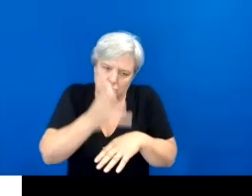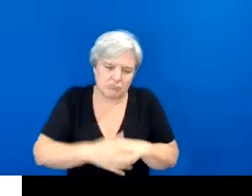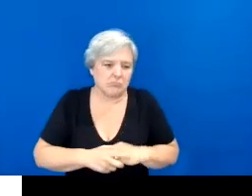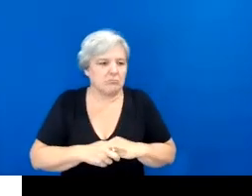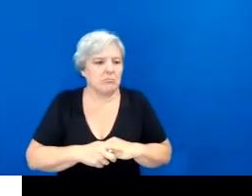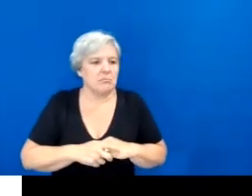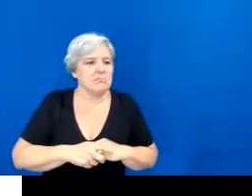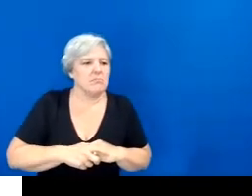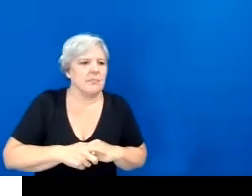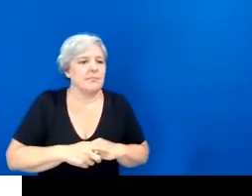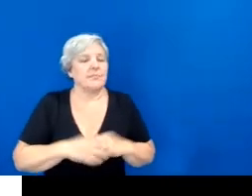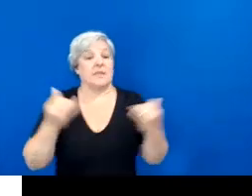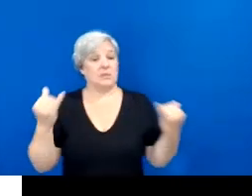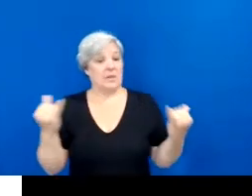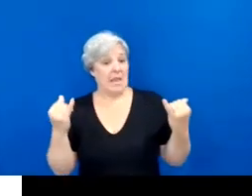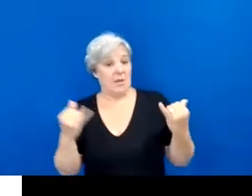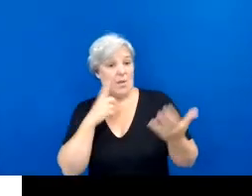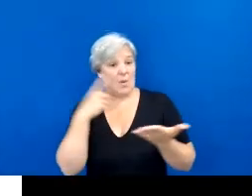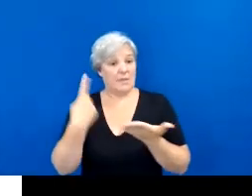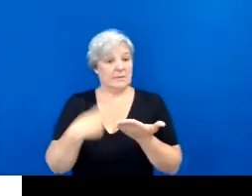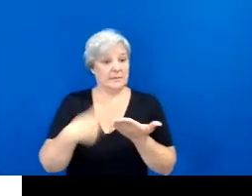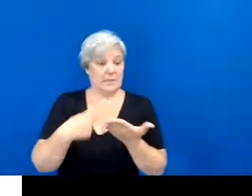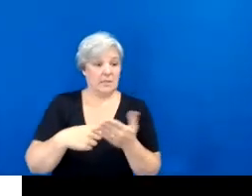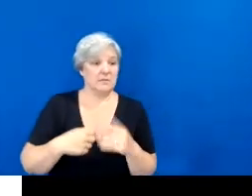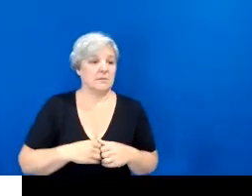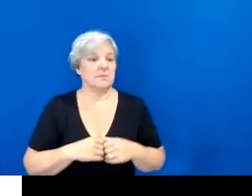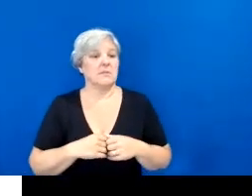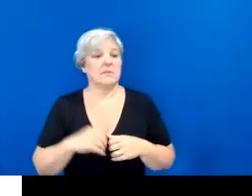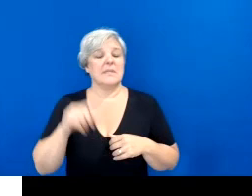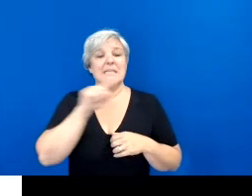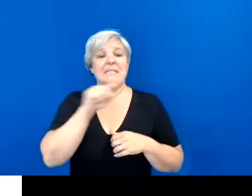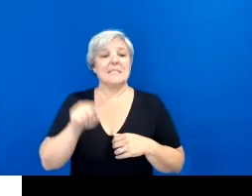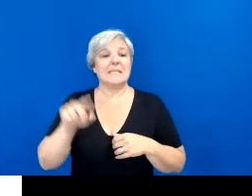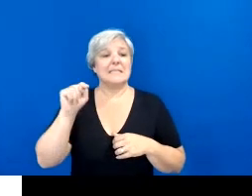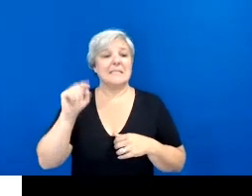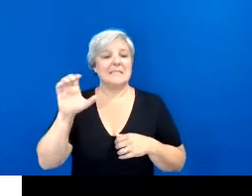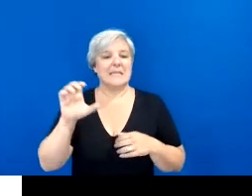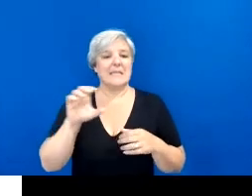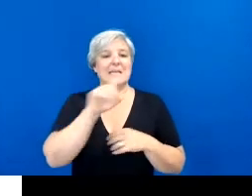Okay, So now I'm going to talk a little bit about ZTC or zero textbook course materials.